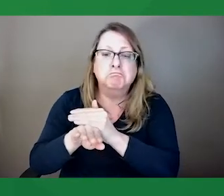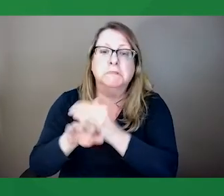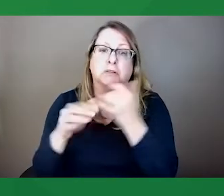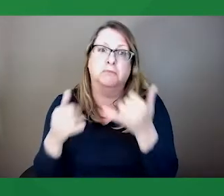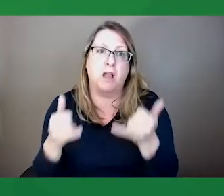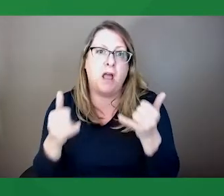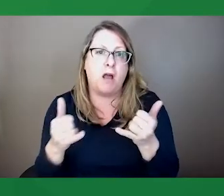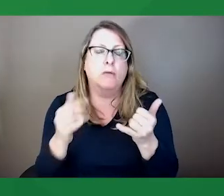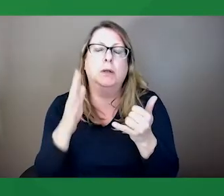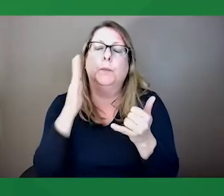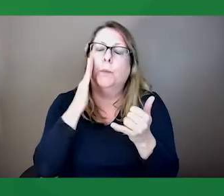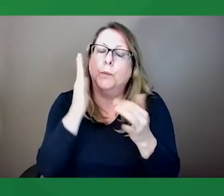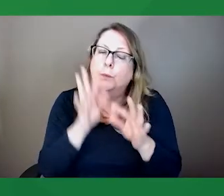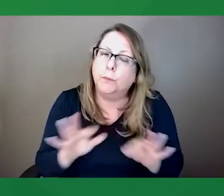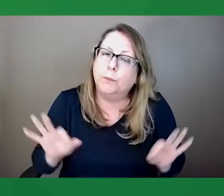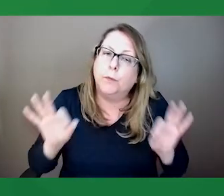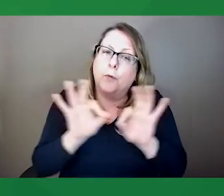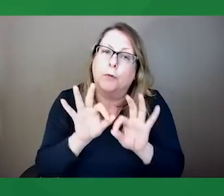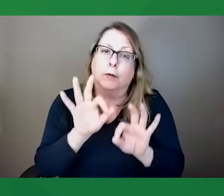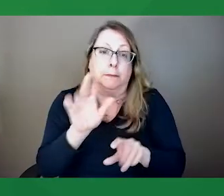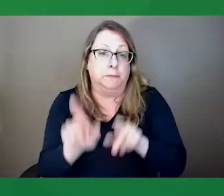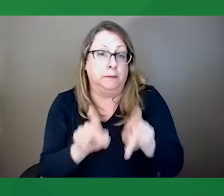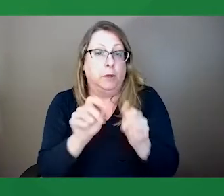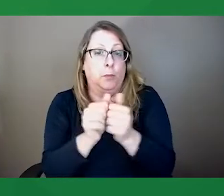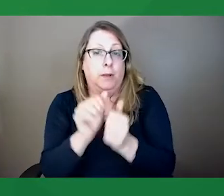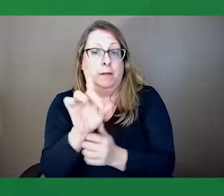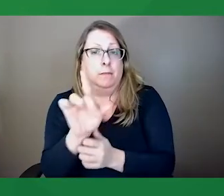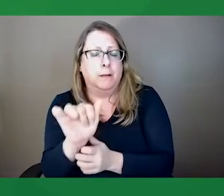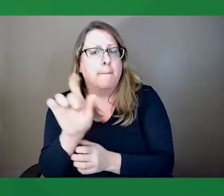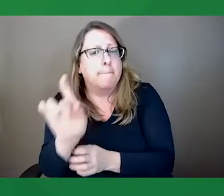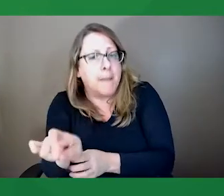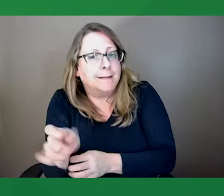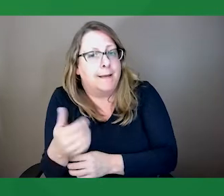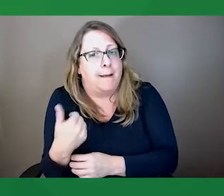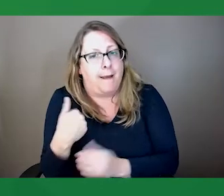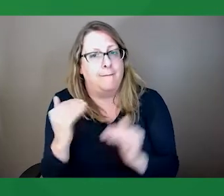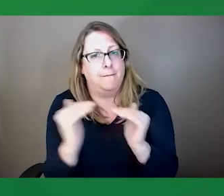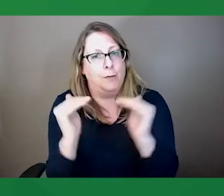and he knows how important it's for people with disabilities to have equal access to information.